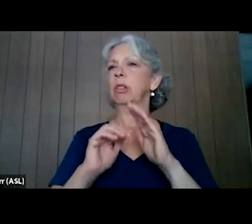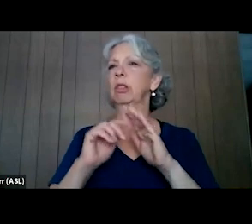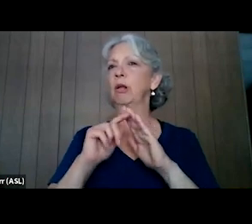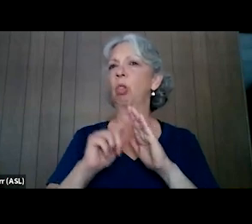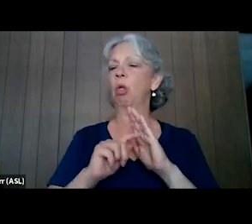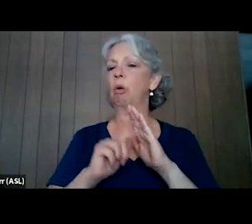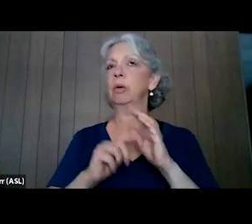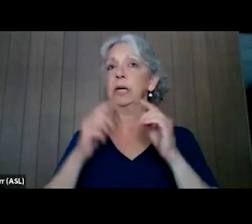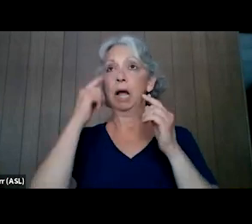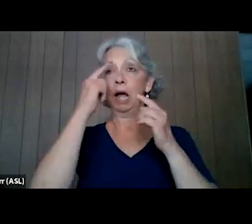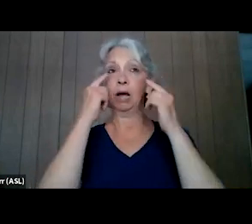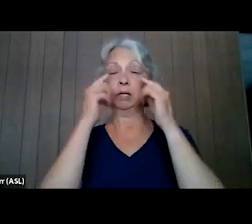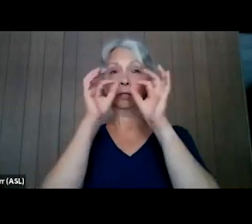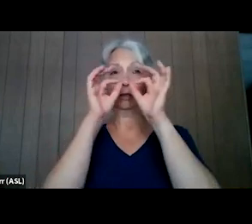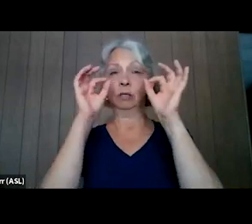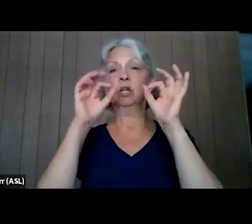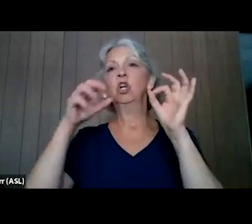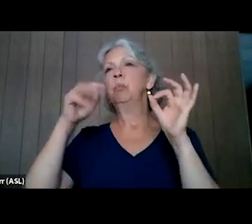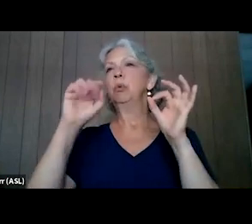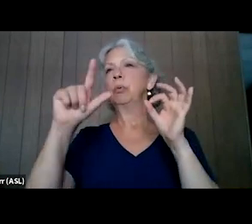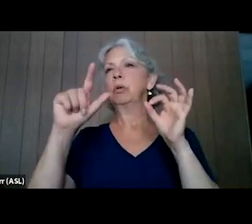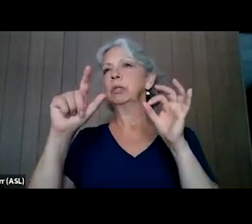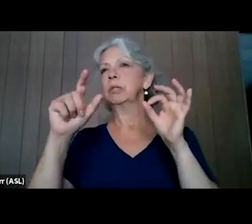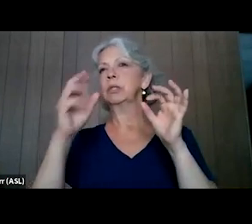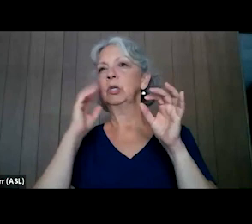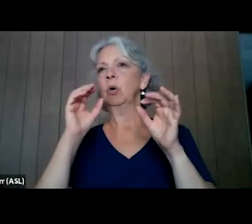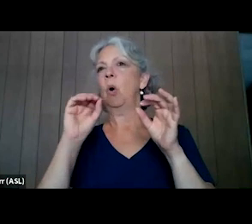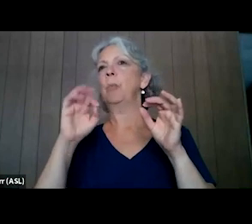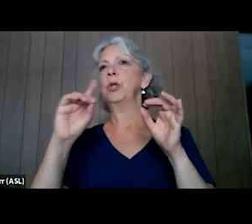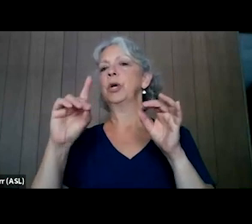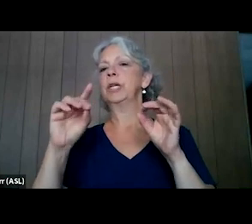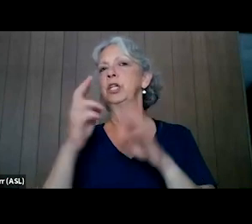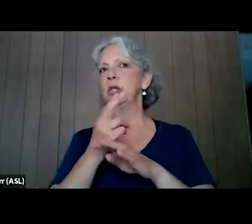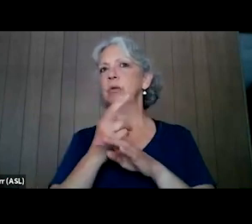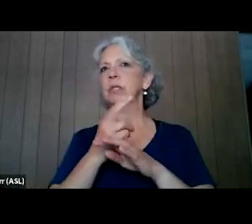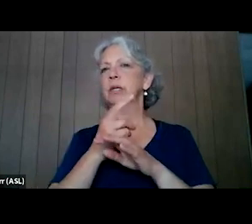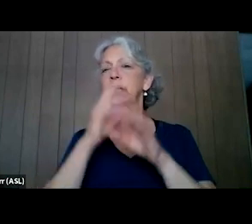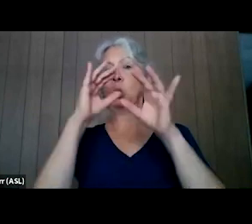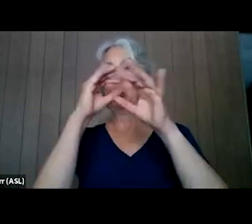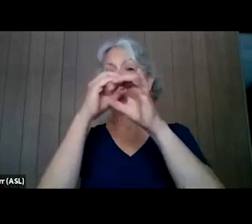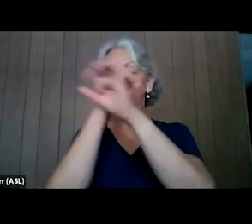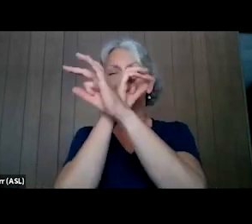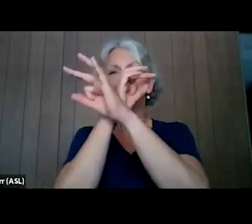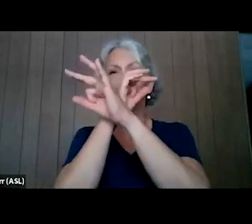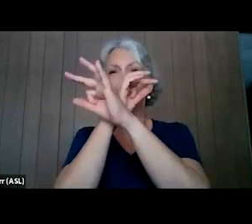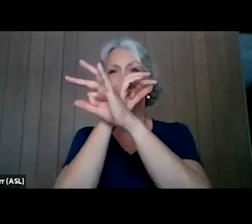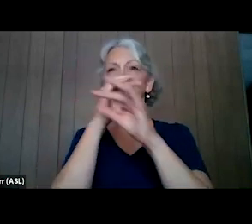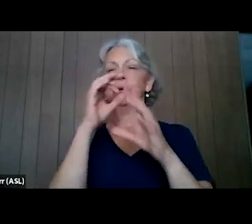Pupils, you know, with opioid overdose or opioid use, we have constricted or pinpoint pupil, right?